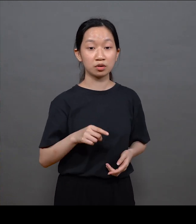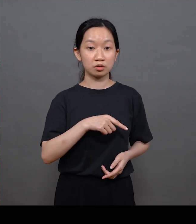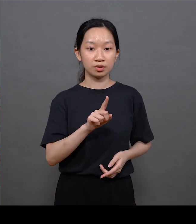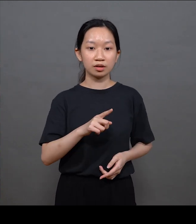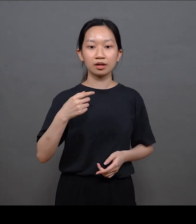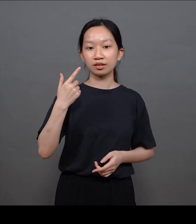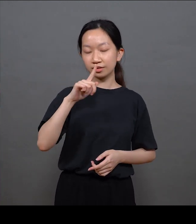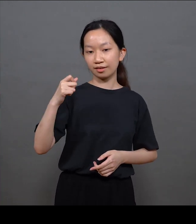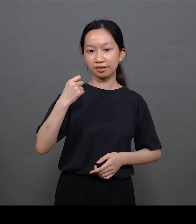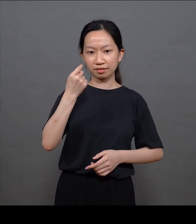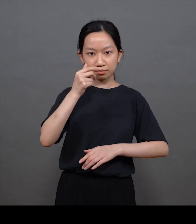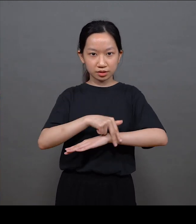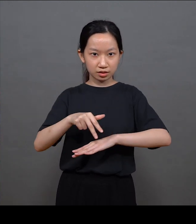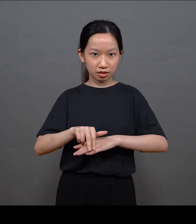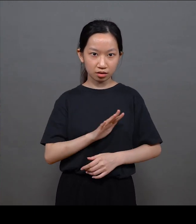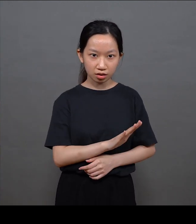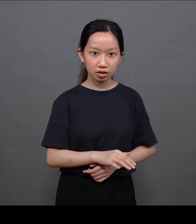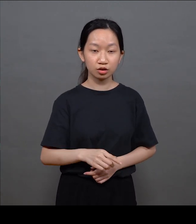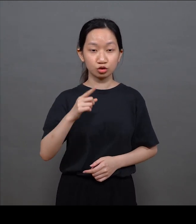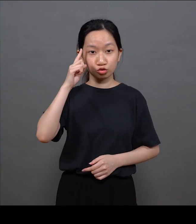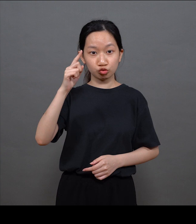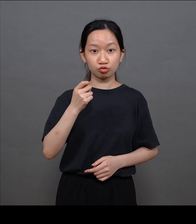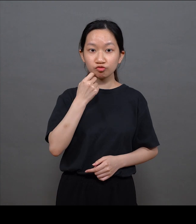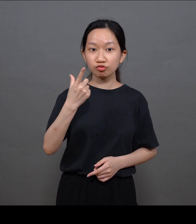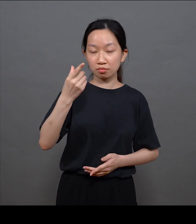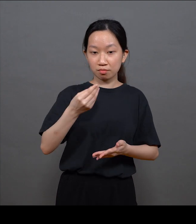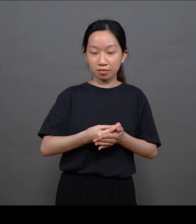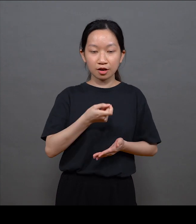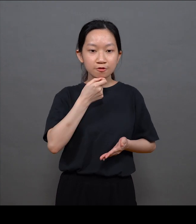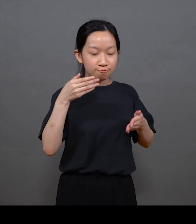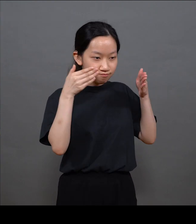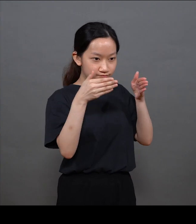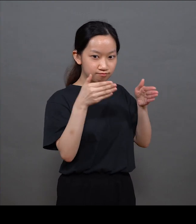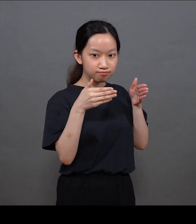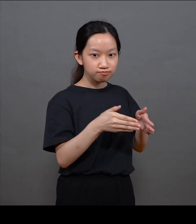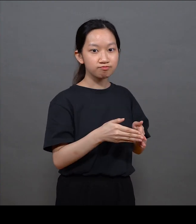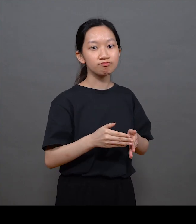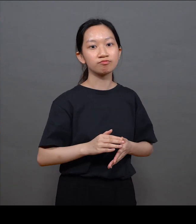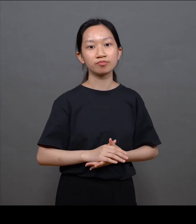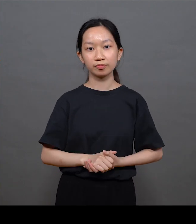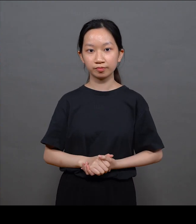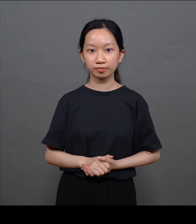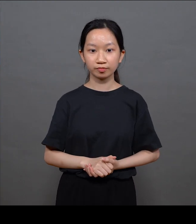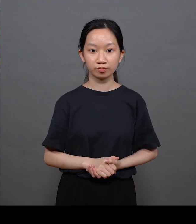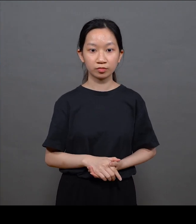It was obviously a conscious decision for Sony to build this idea of brand loyalty through adults' purchasing